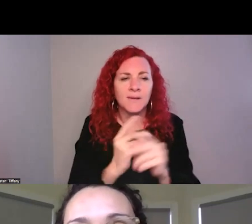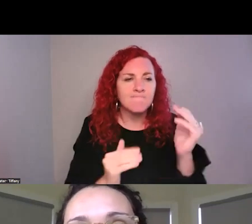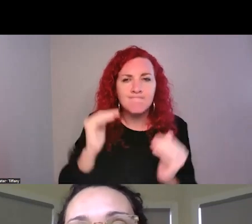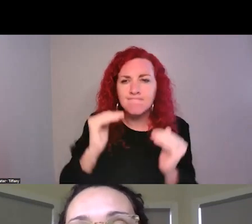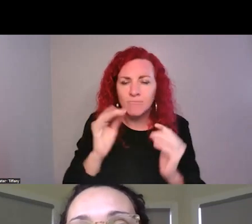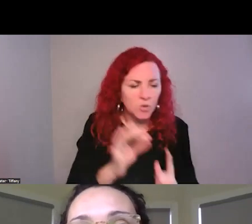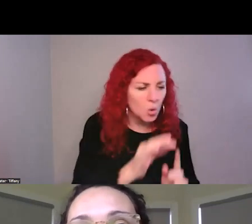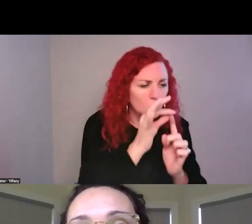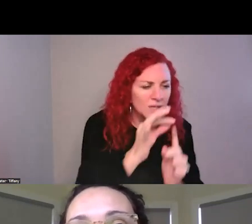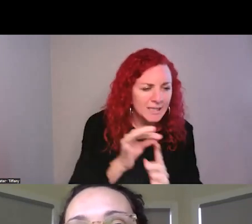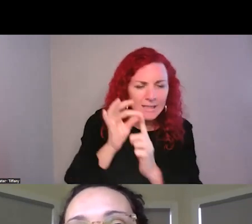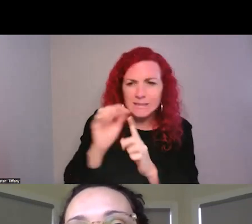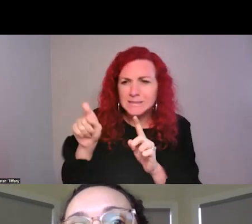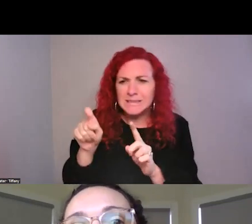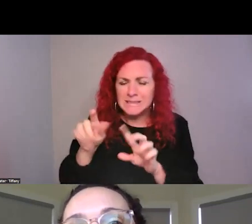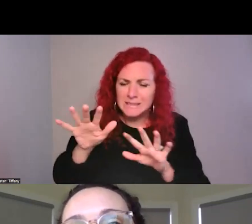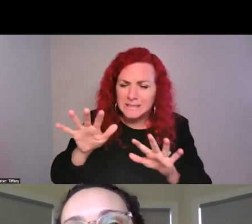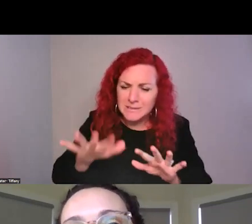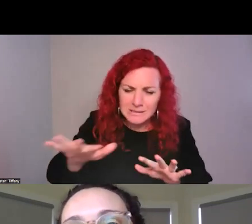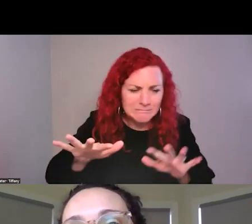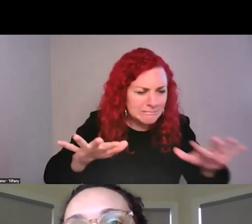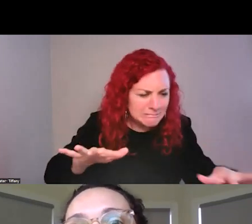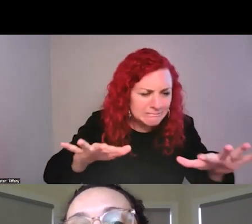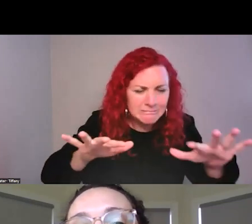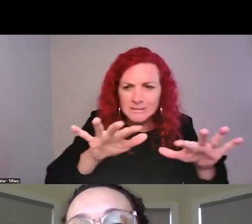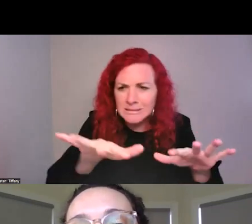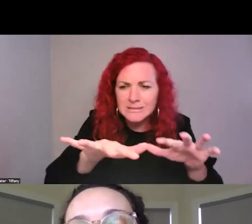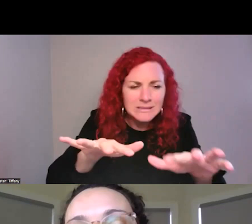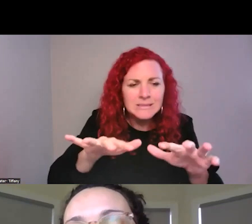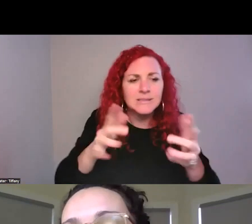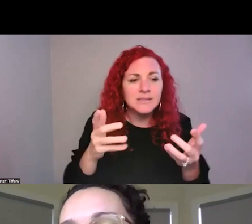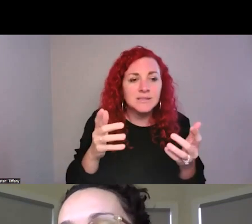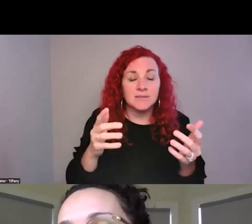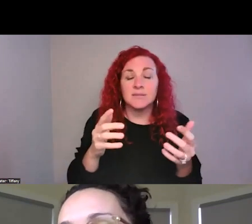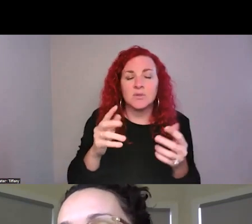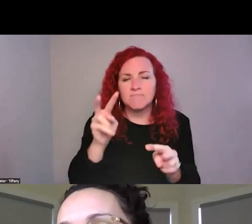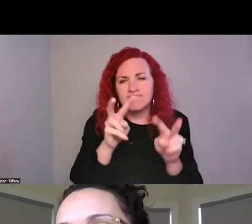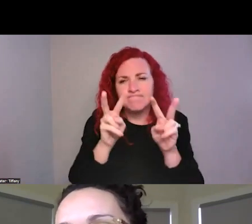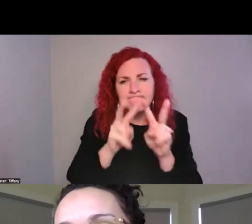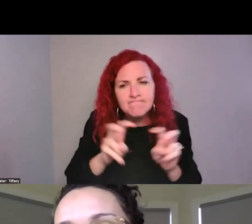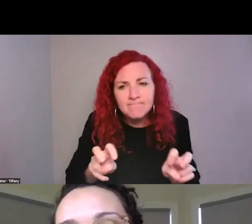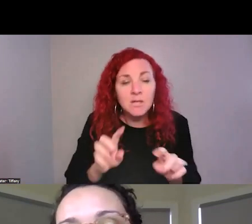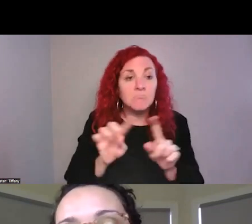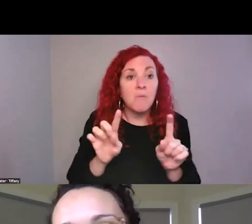ARE SOME OF THE THINGS THAT WE HAD TO LOOK AT. WITHIN ALL OF THAT ARE A LOT OF OPPORTUNITIES.